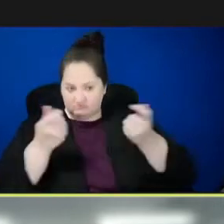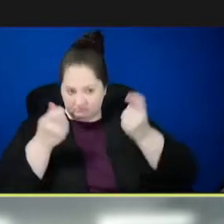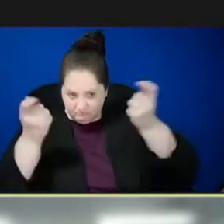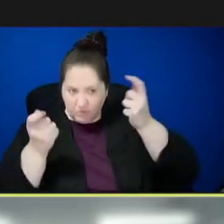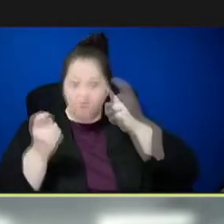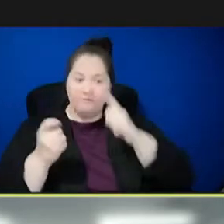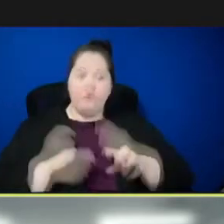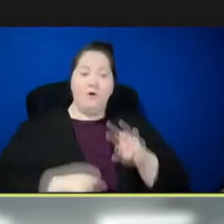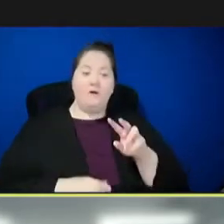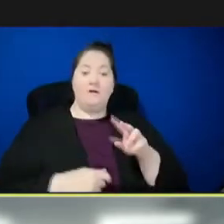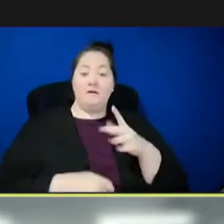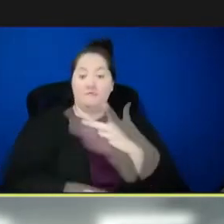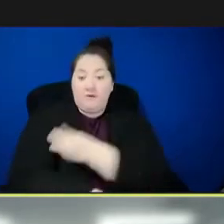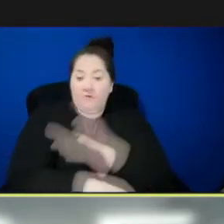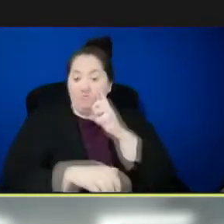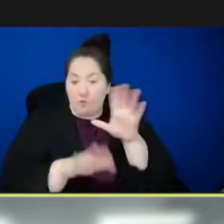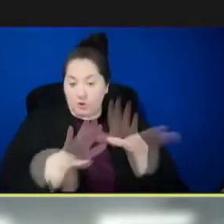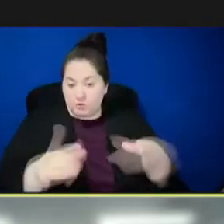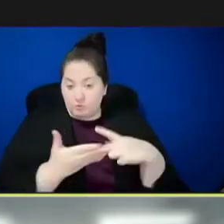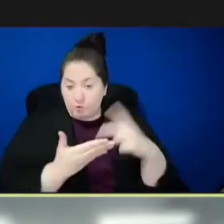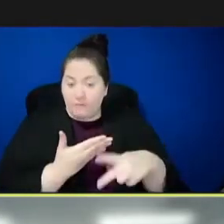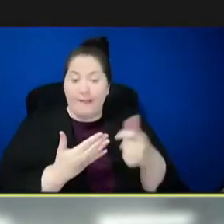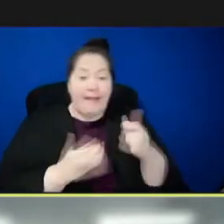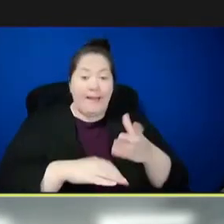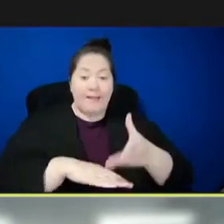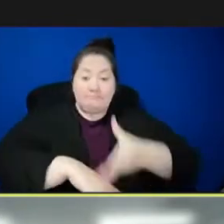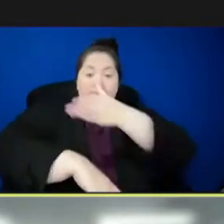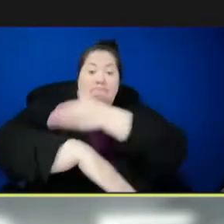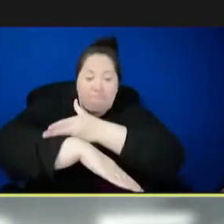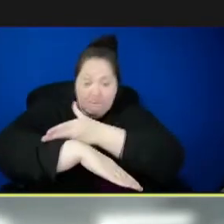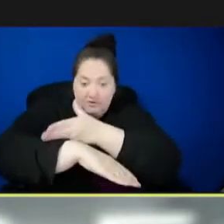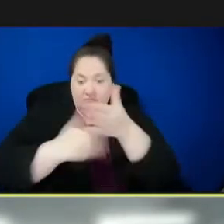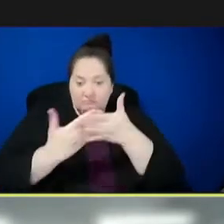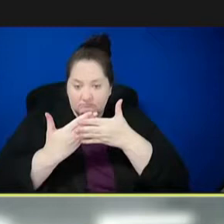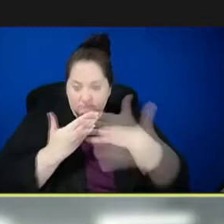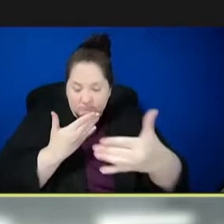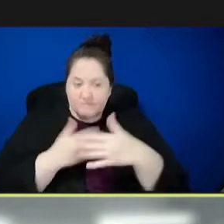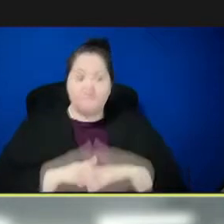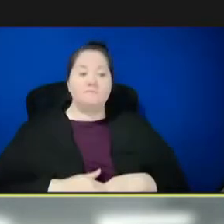the program going forward. Finally, we heard an update from the Innovation and Immunization